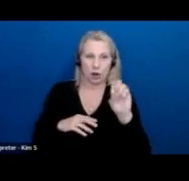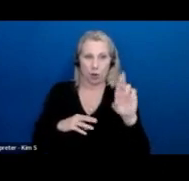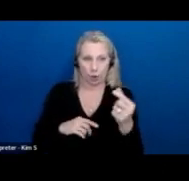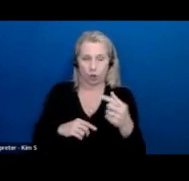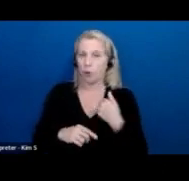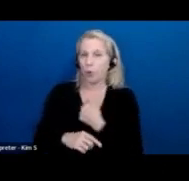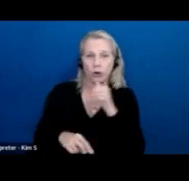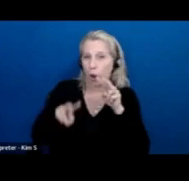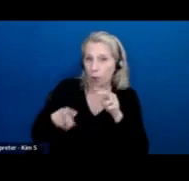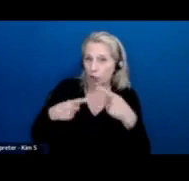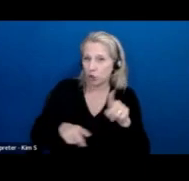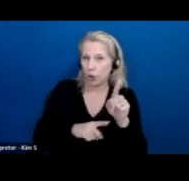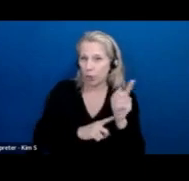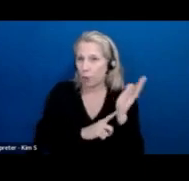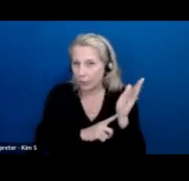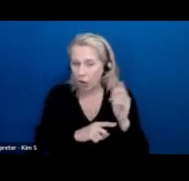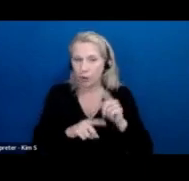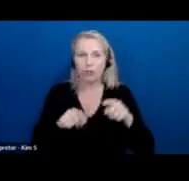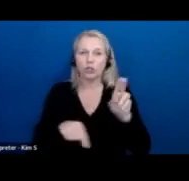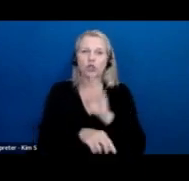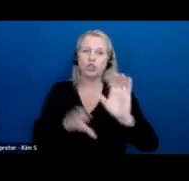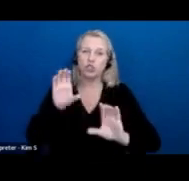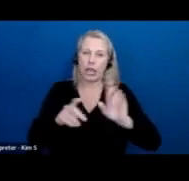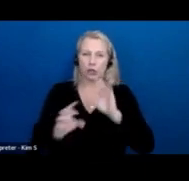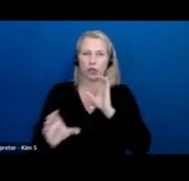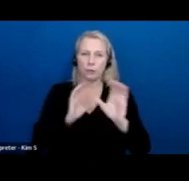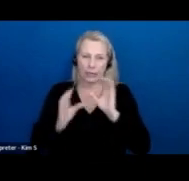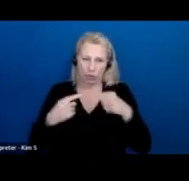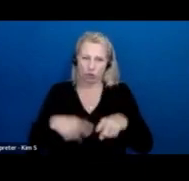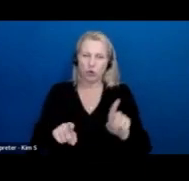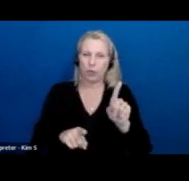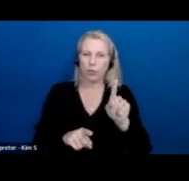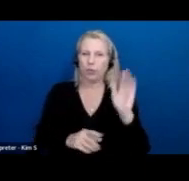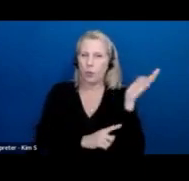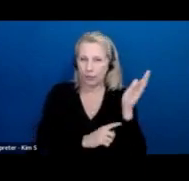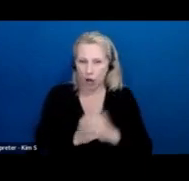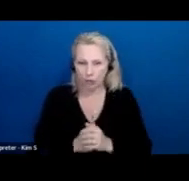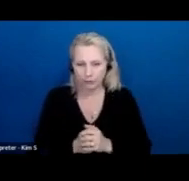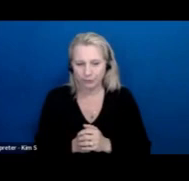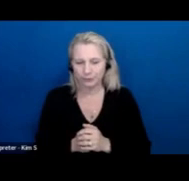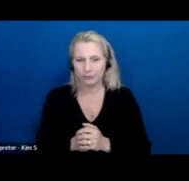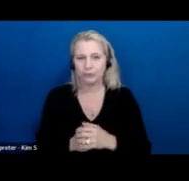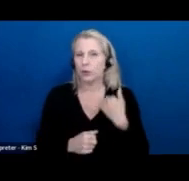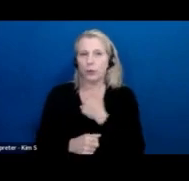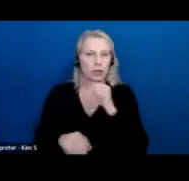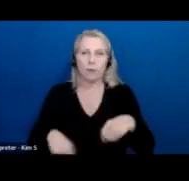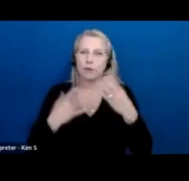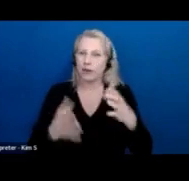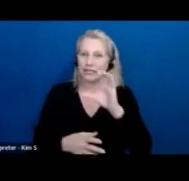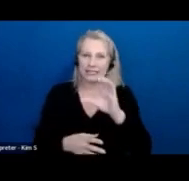us at ncapps@hsri.org. But we're not monitoring that during the webinar. Please use chat to communicate with us during the webinar. And we don't provide CEUs. But you will get a